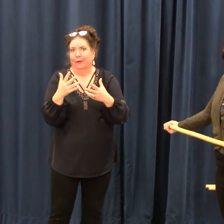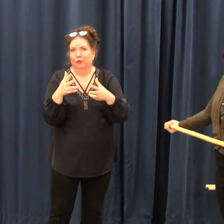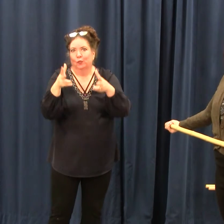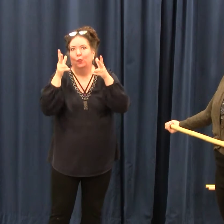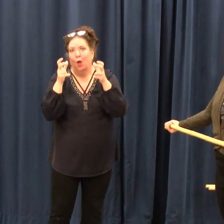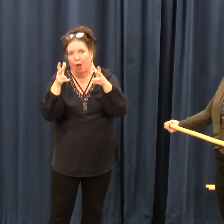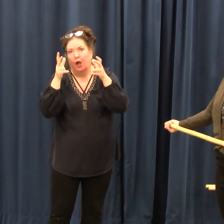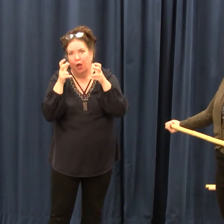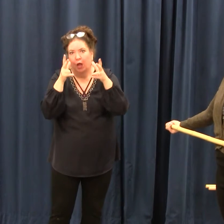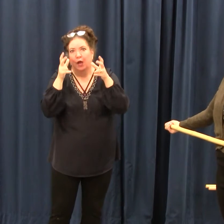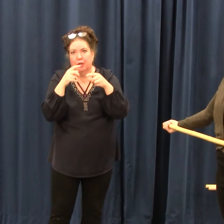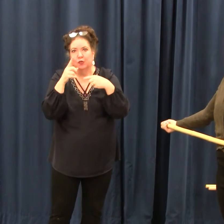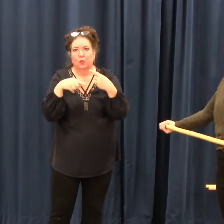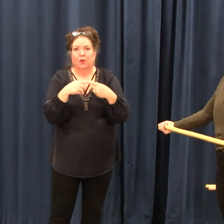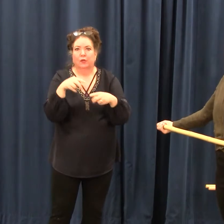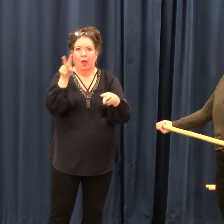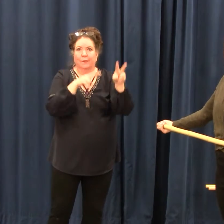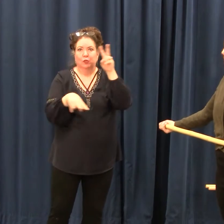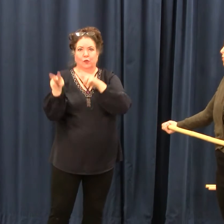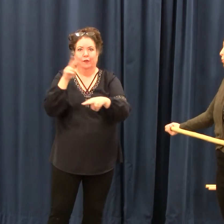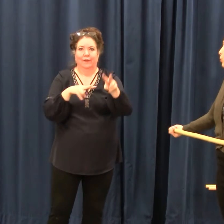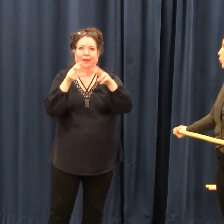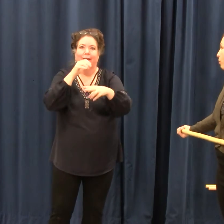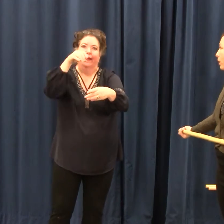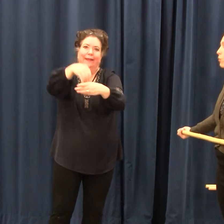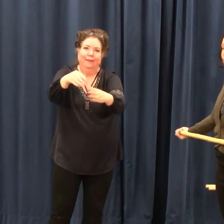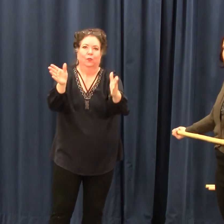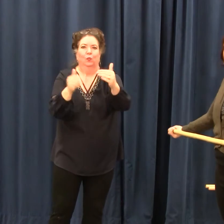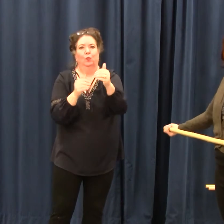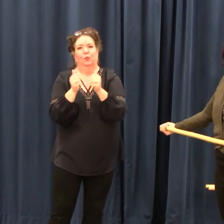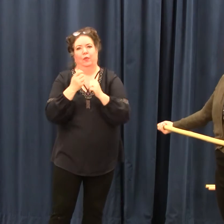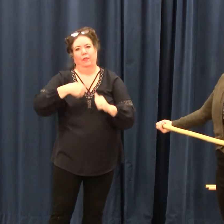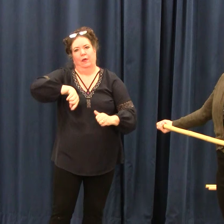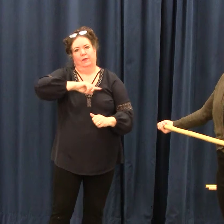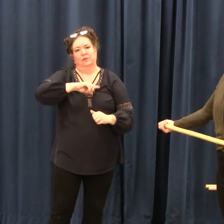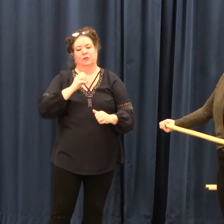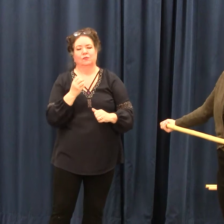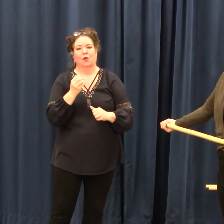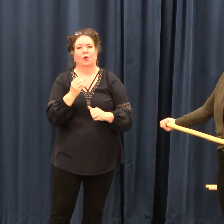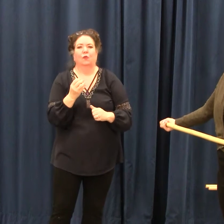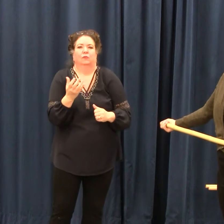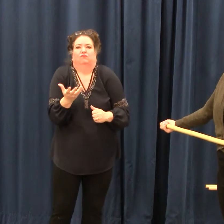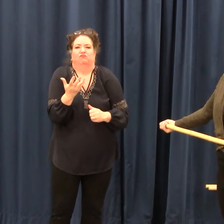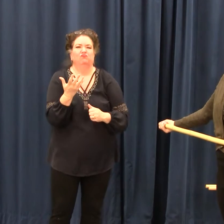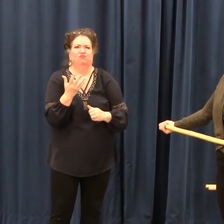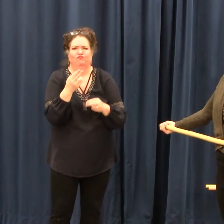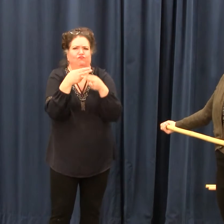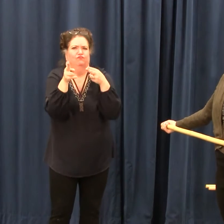when you are an observer and not in the room with us. So we'll only do it for about a minute. But